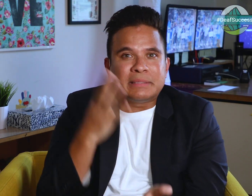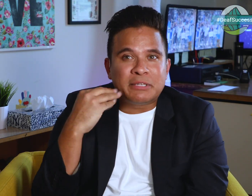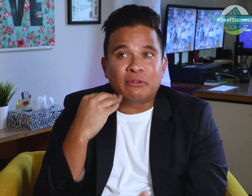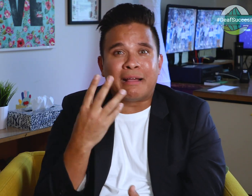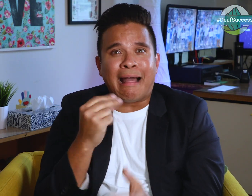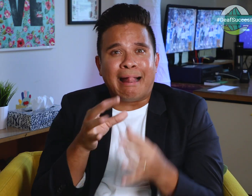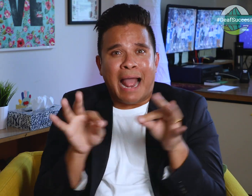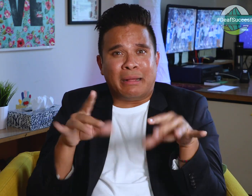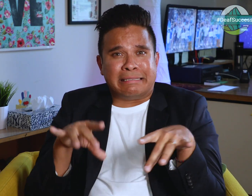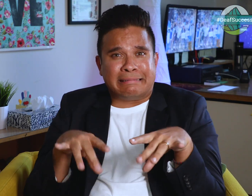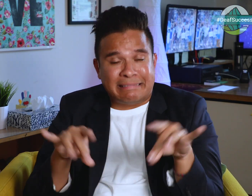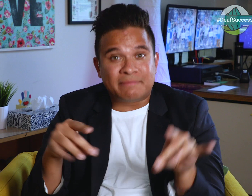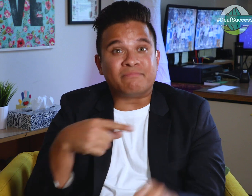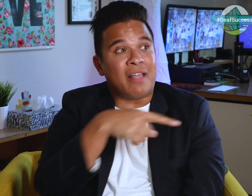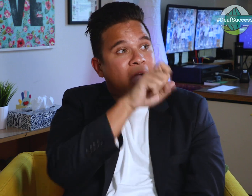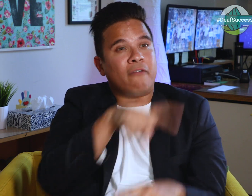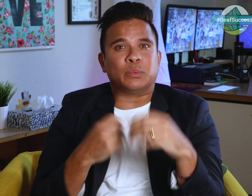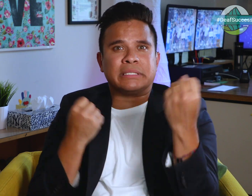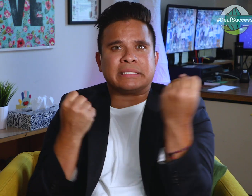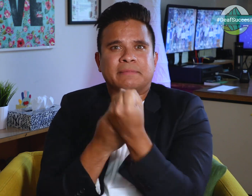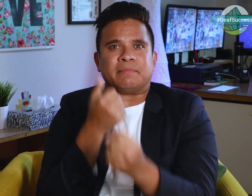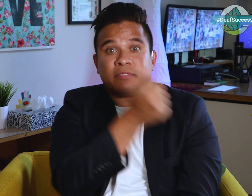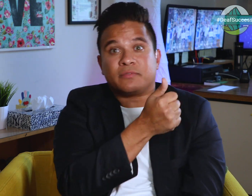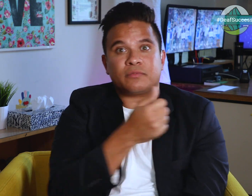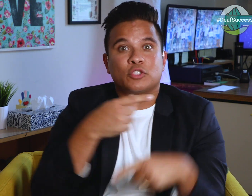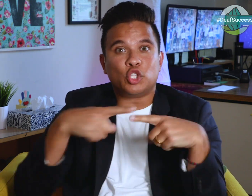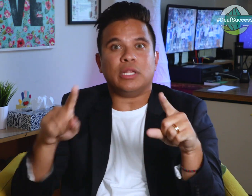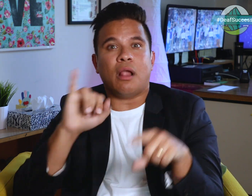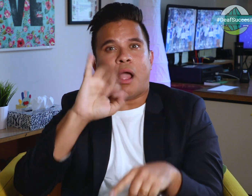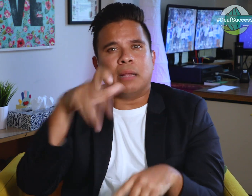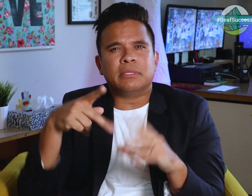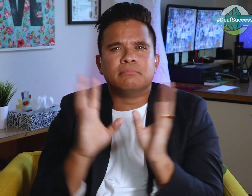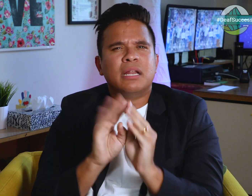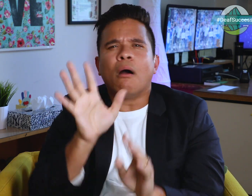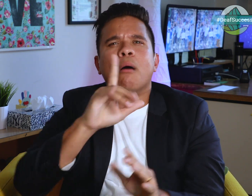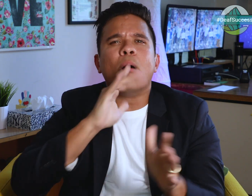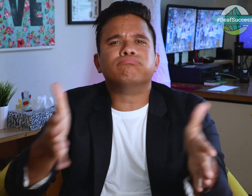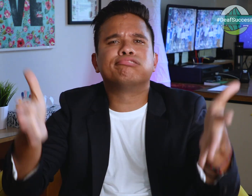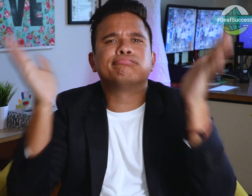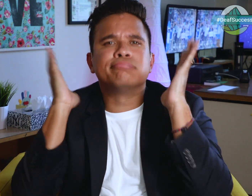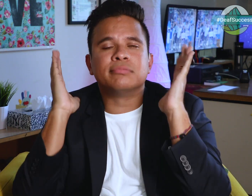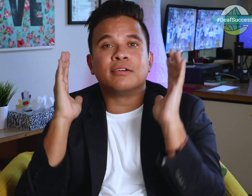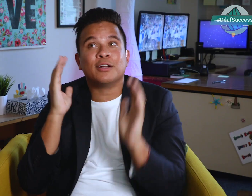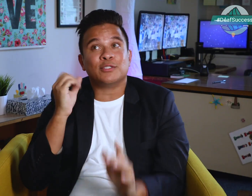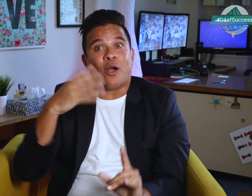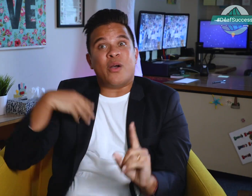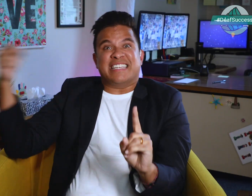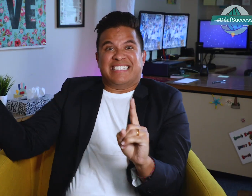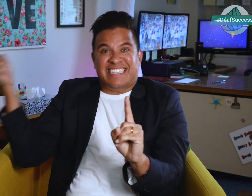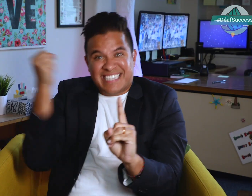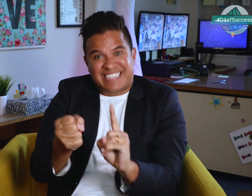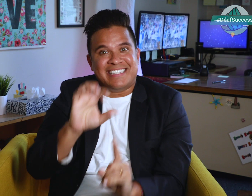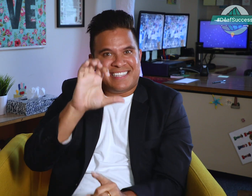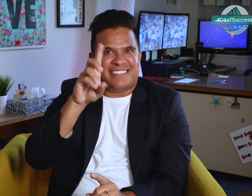in school now having to advocate for themselves during an IEP meeting, which is already overwhelming enough.